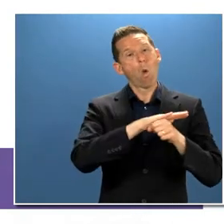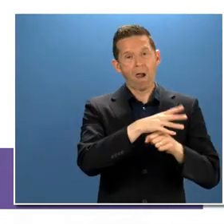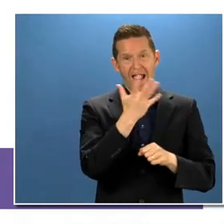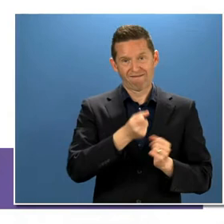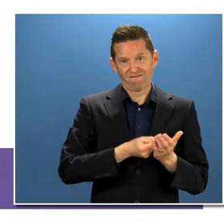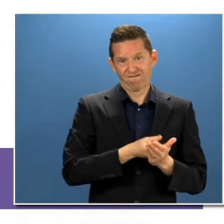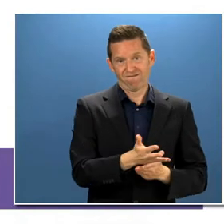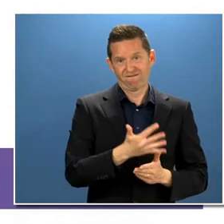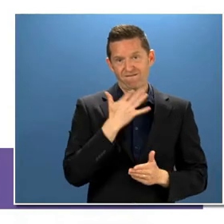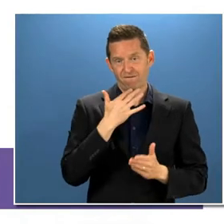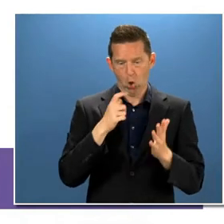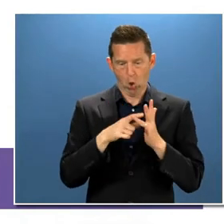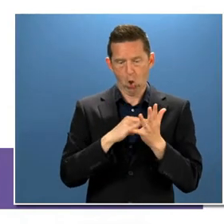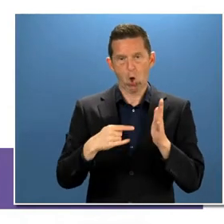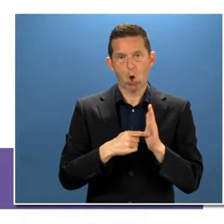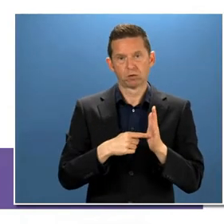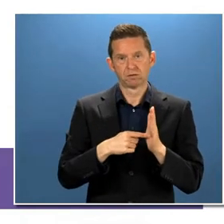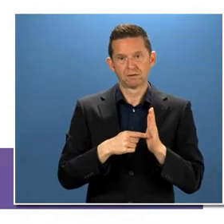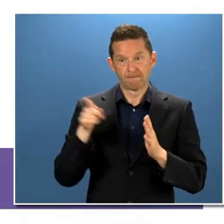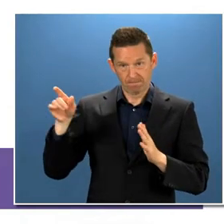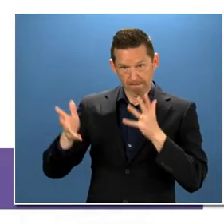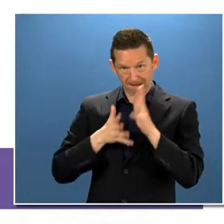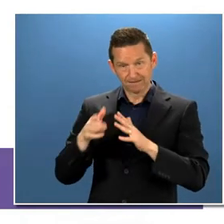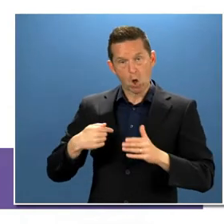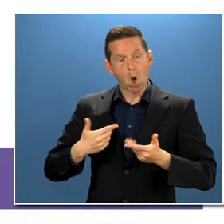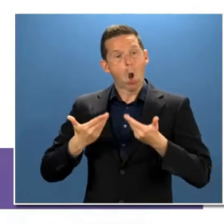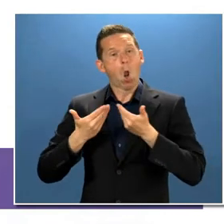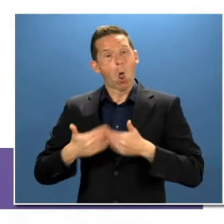you lose the case, you not only have to pay your own lawyer's costs but also the